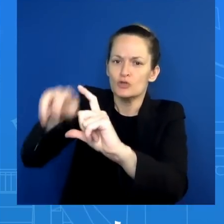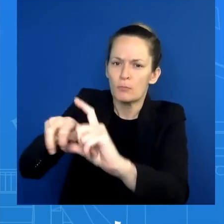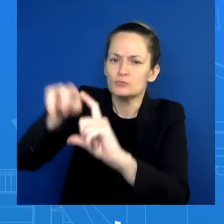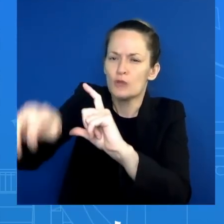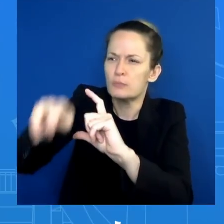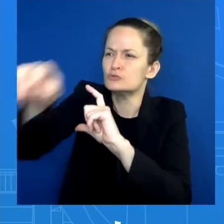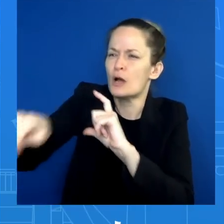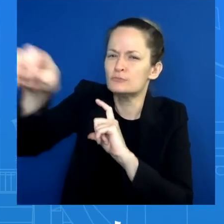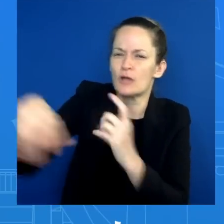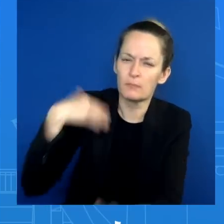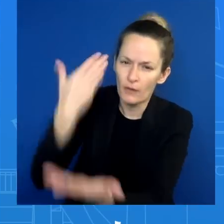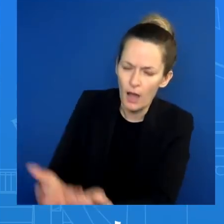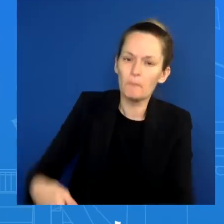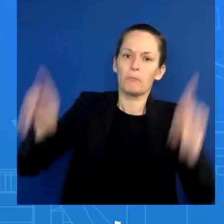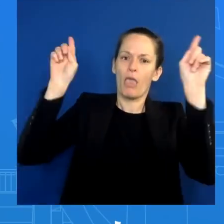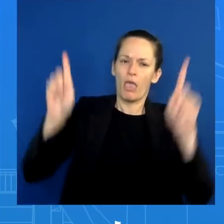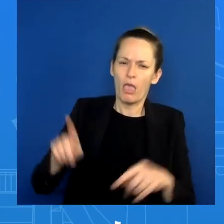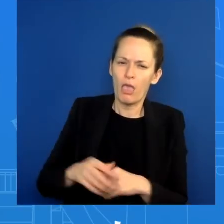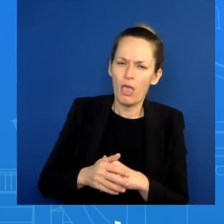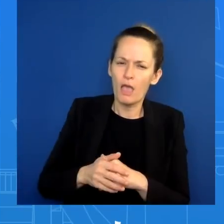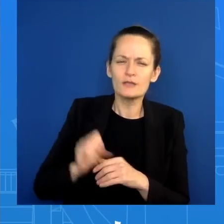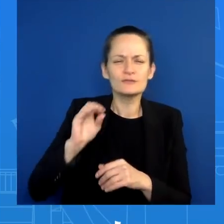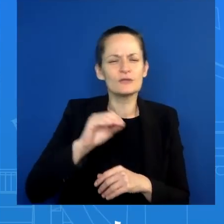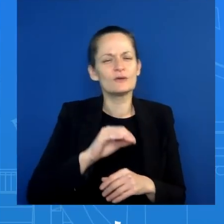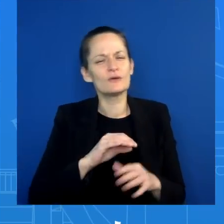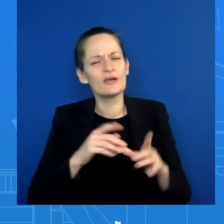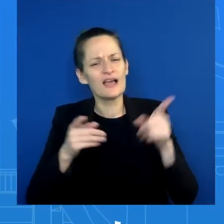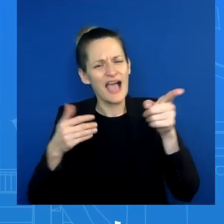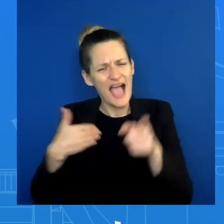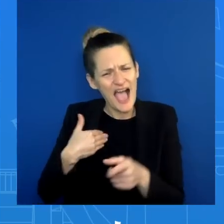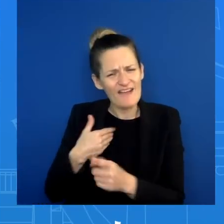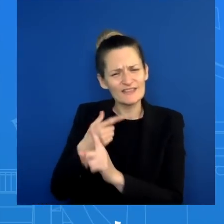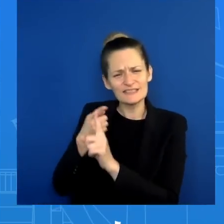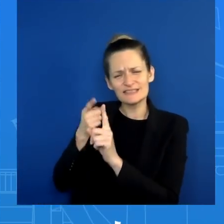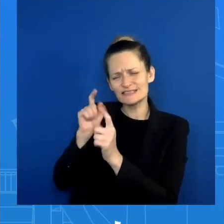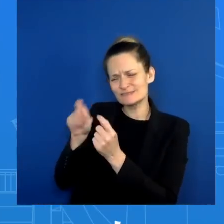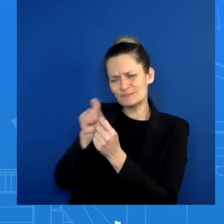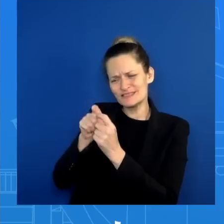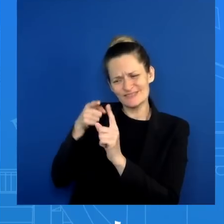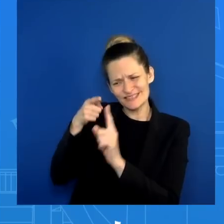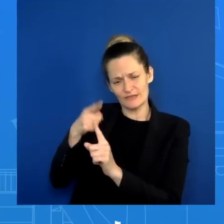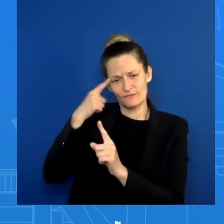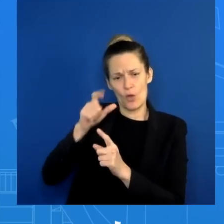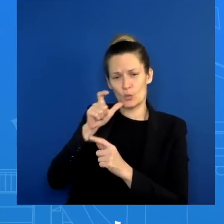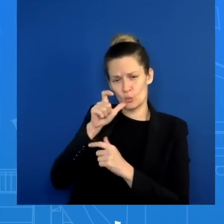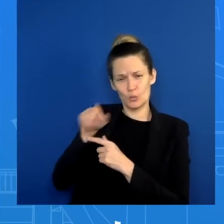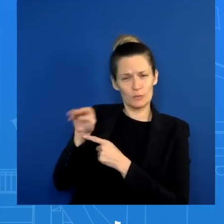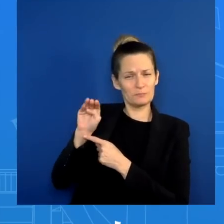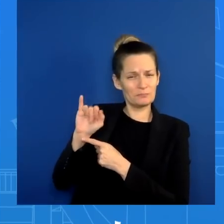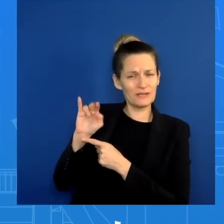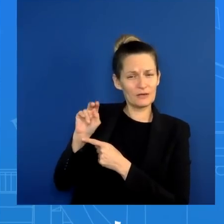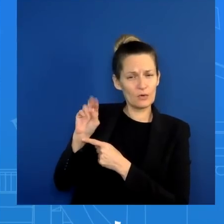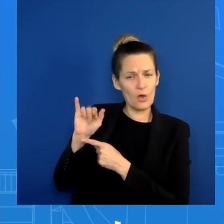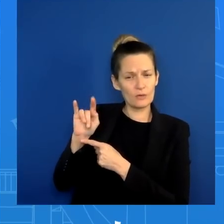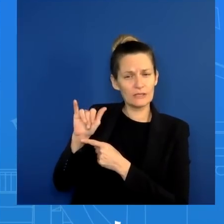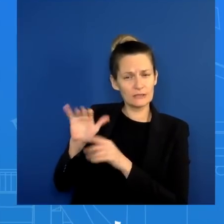as it relates to them not engaging in government programs because of the paperwork,